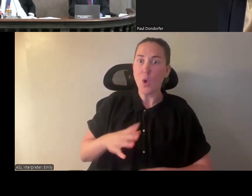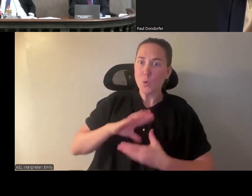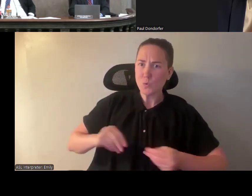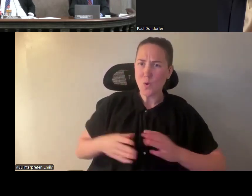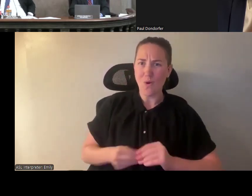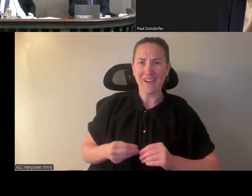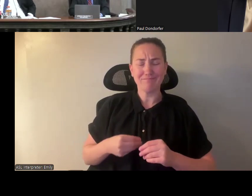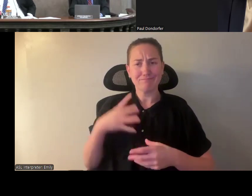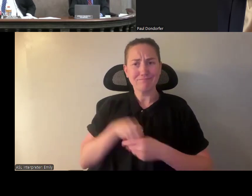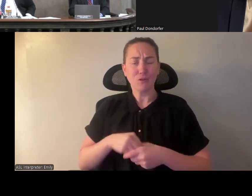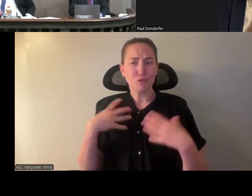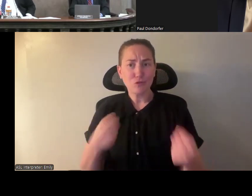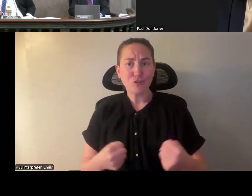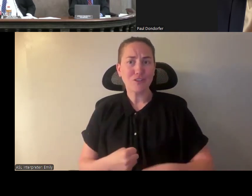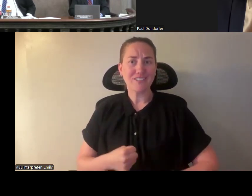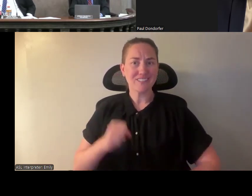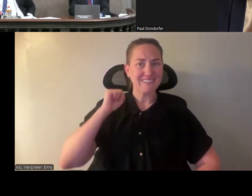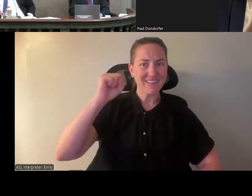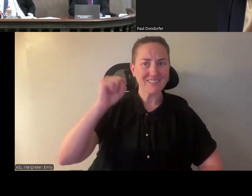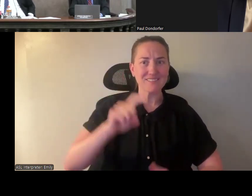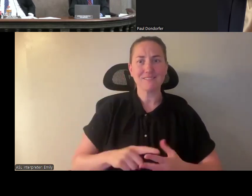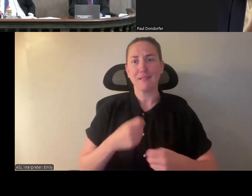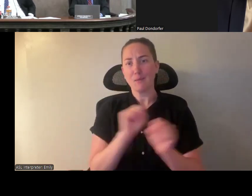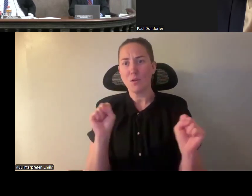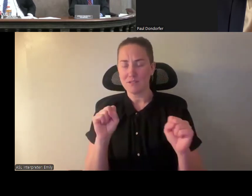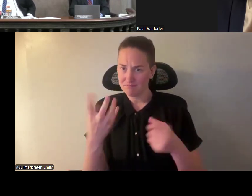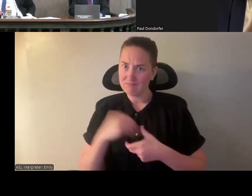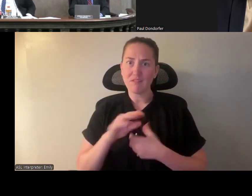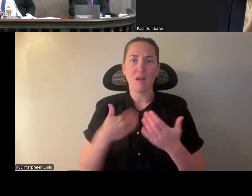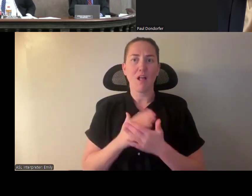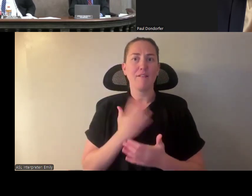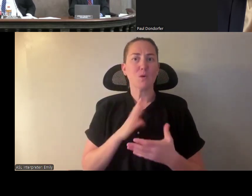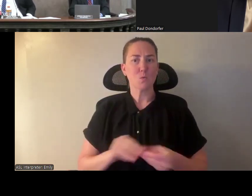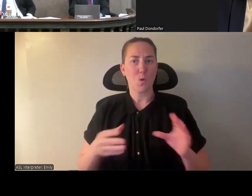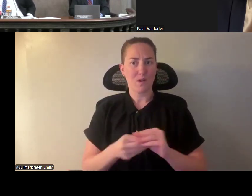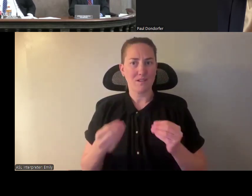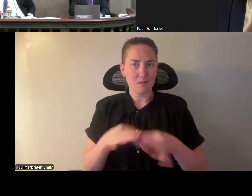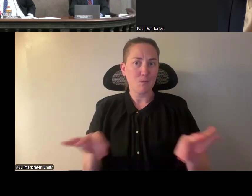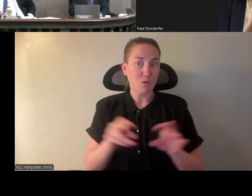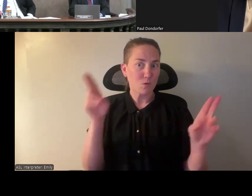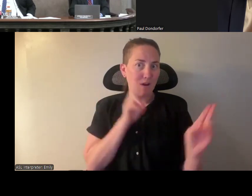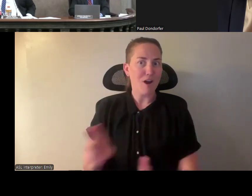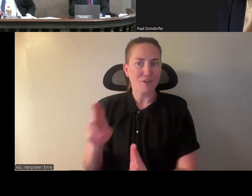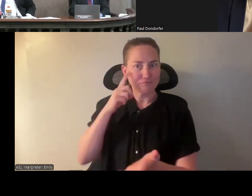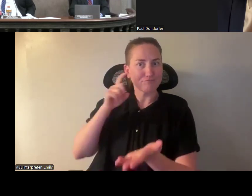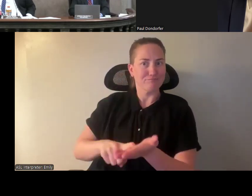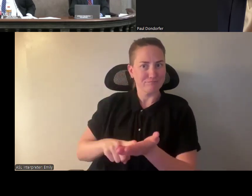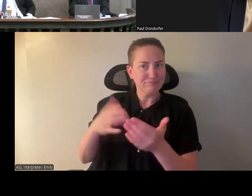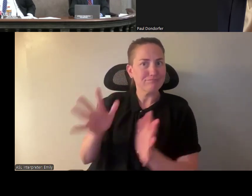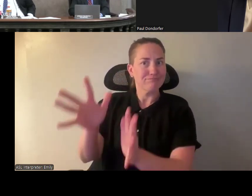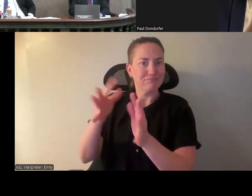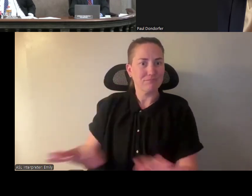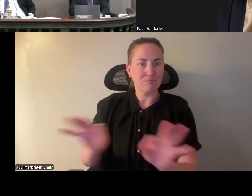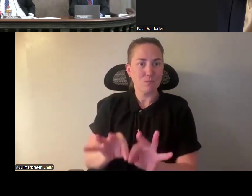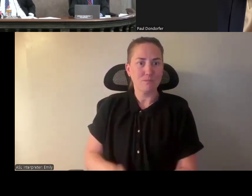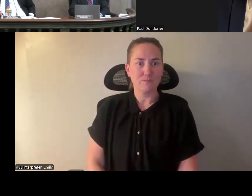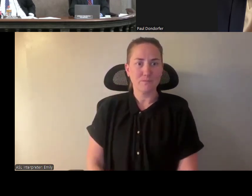and liberation is a part of all our story and it deserves to be honored boldly and permanently This